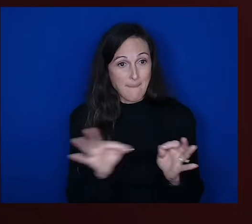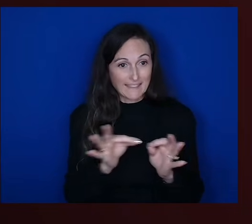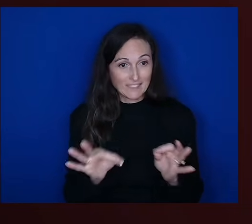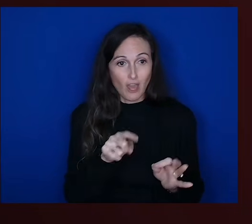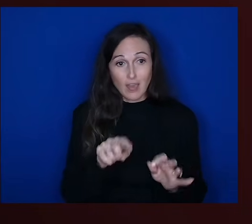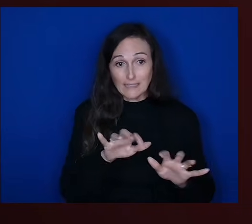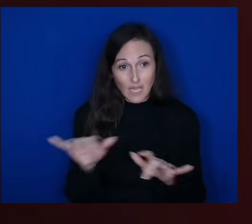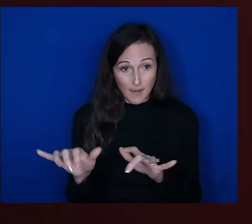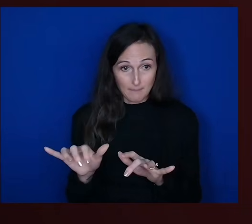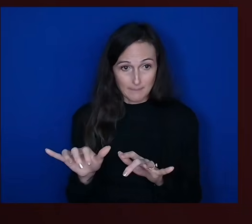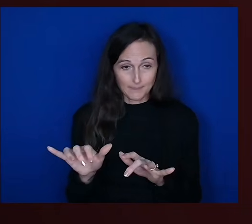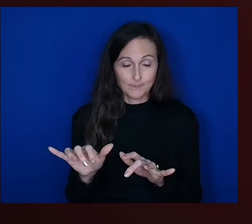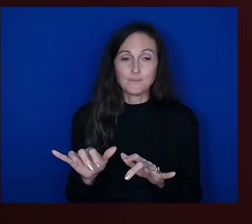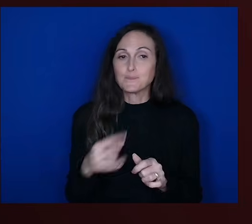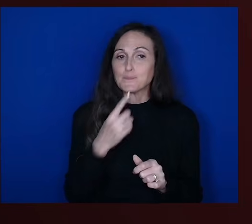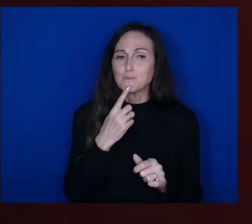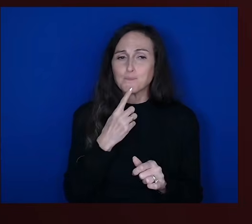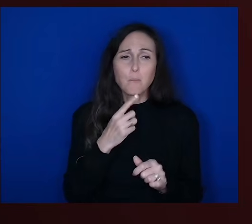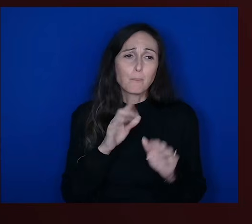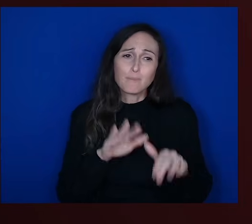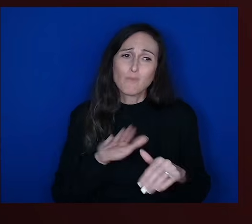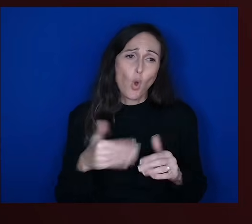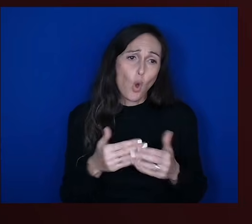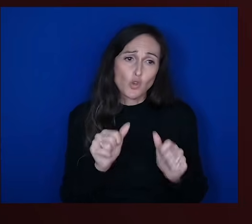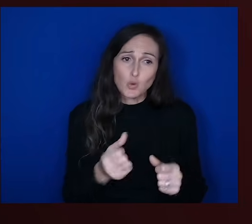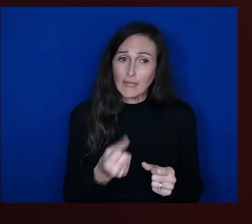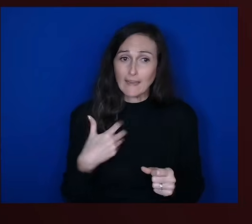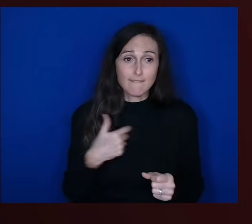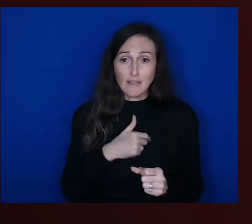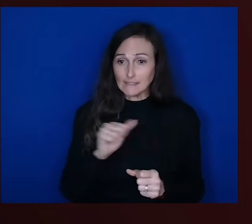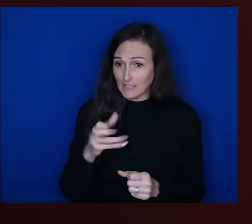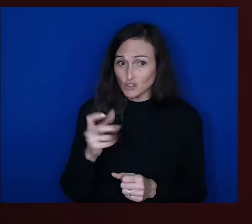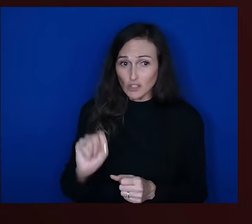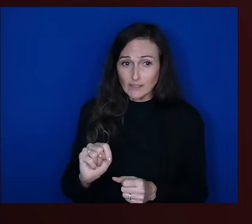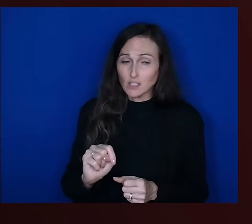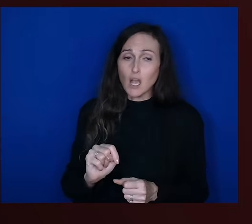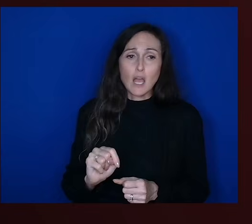and then we're saying, "All you can give us back, Agent, is user intent, so parse this message,